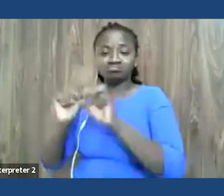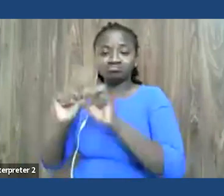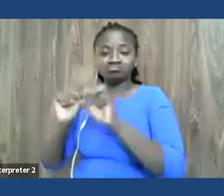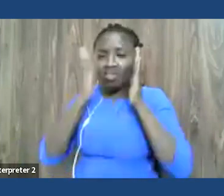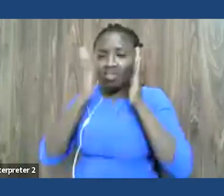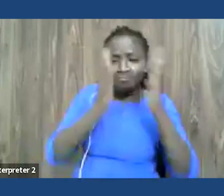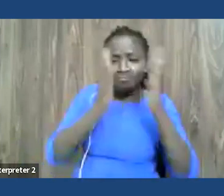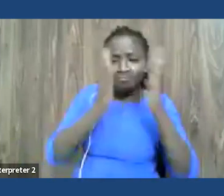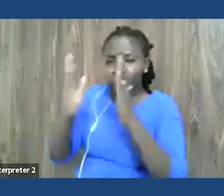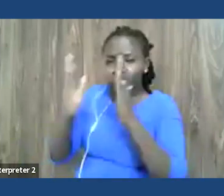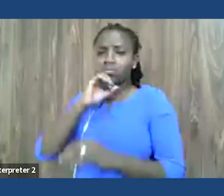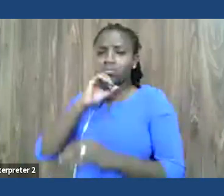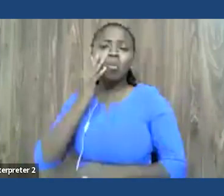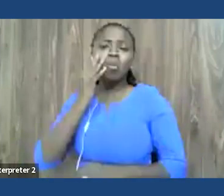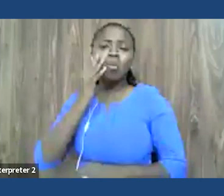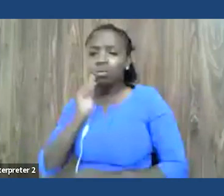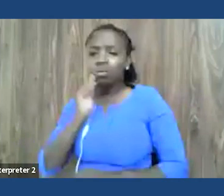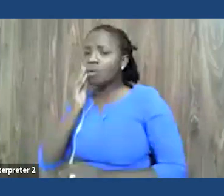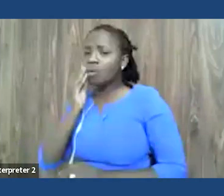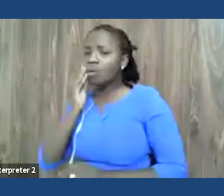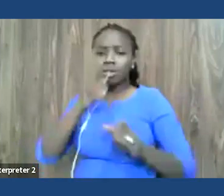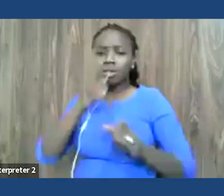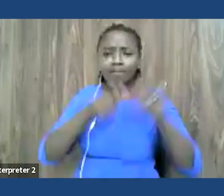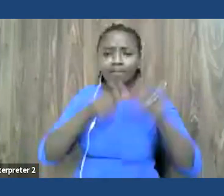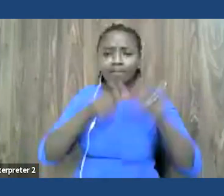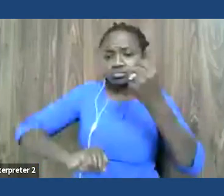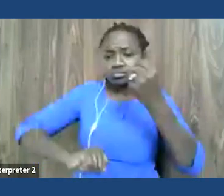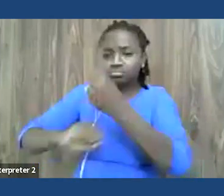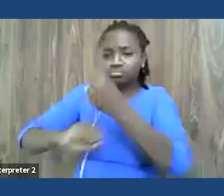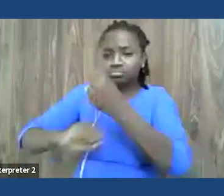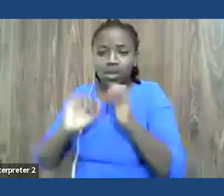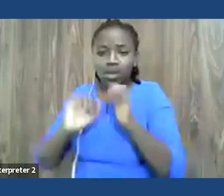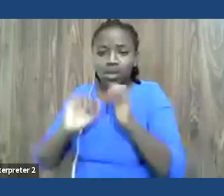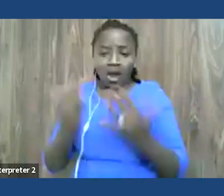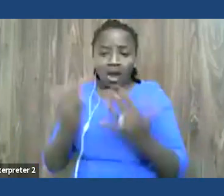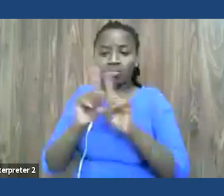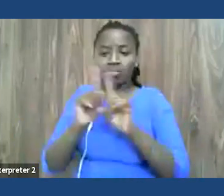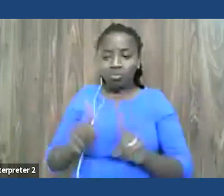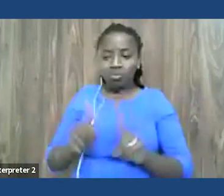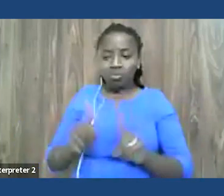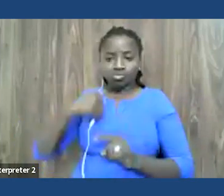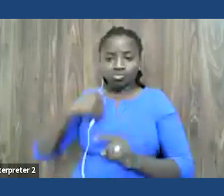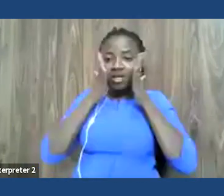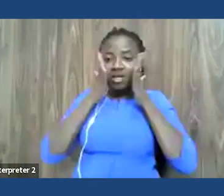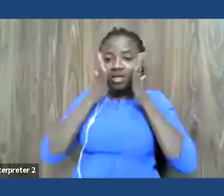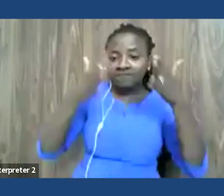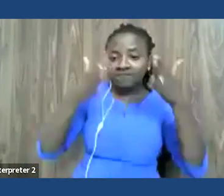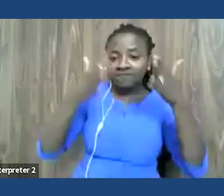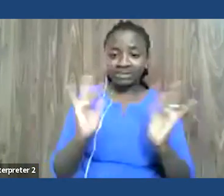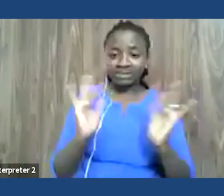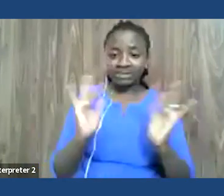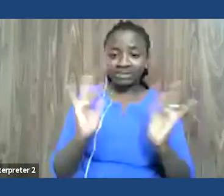We organize all of our work around three pillars. Digital connection is underlying those three pillars.